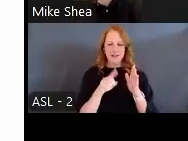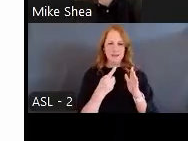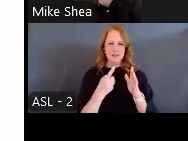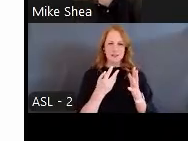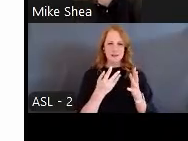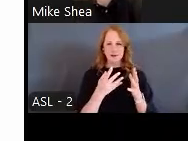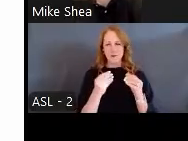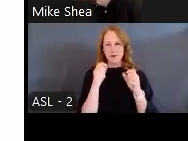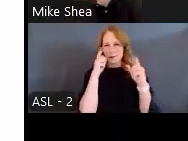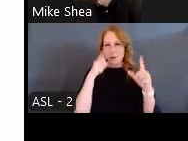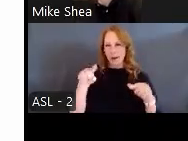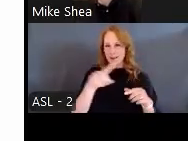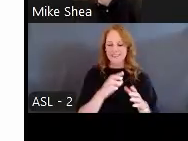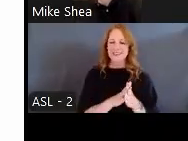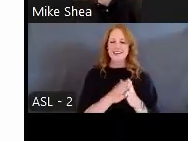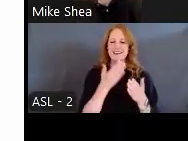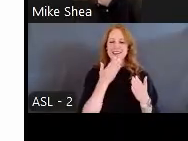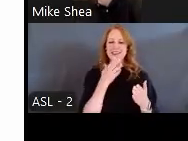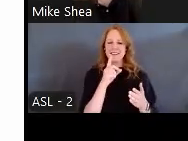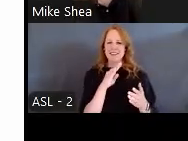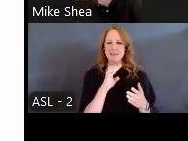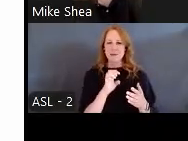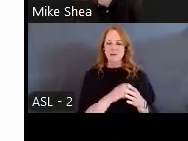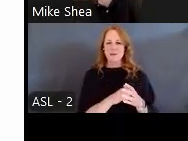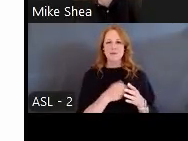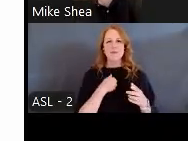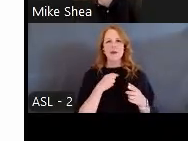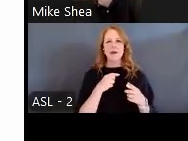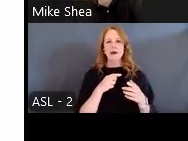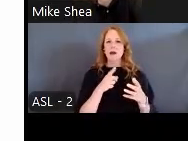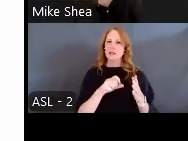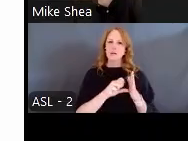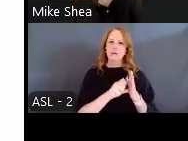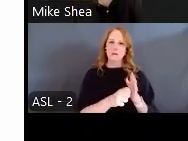yeah. So, thanks, Debbie. No, I I really cannot state strongly enough how important the job